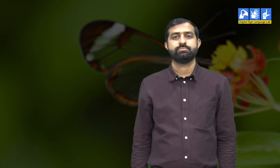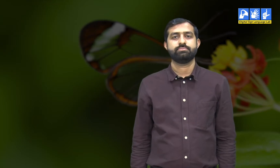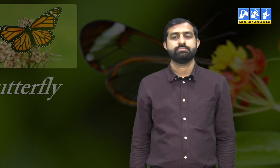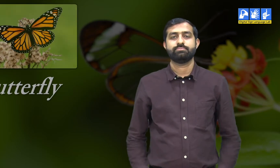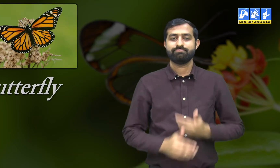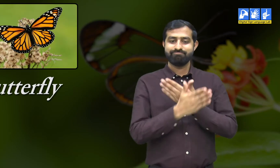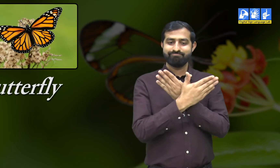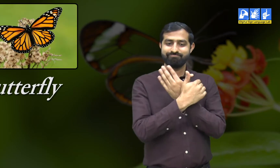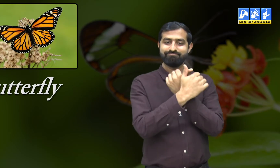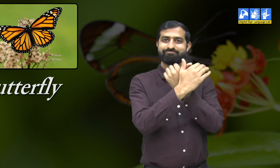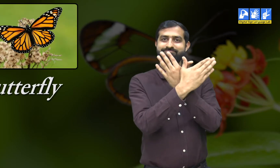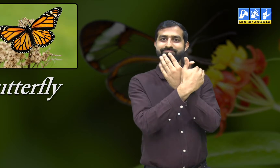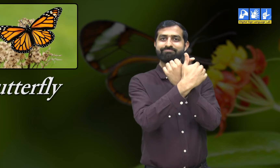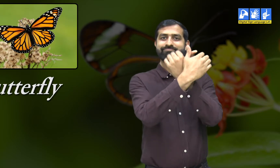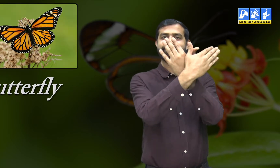Butterfly